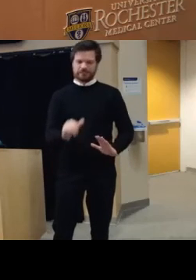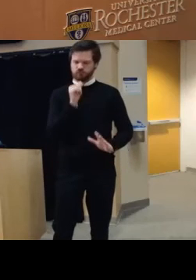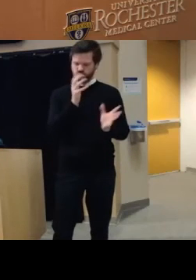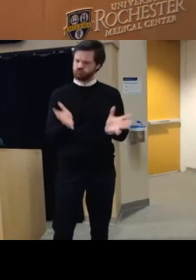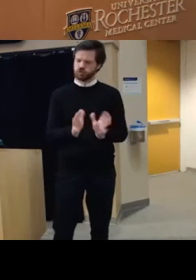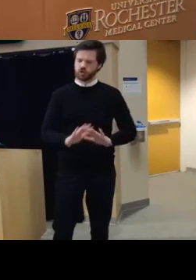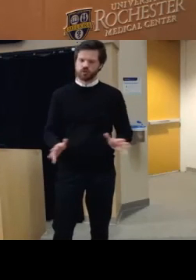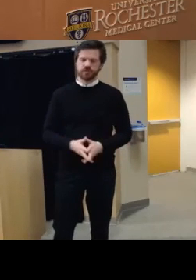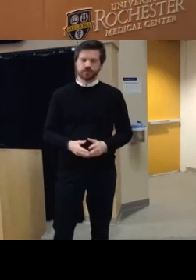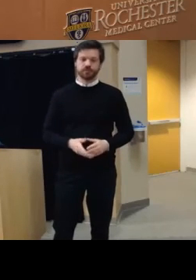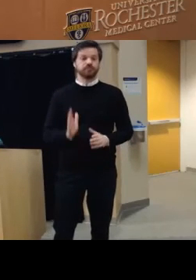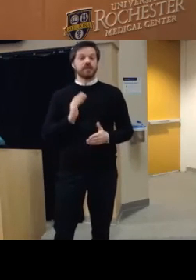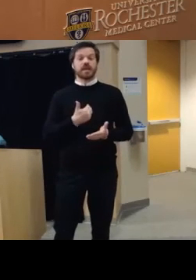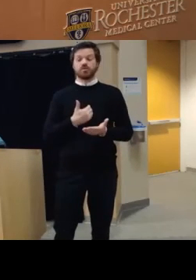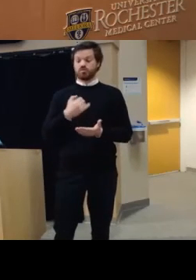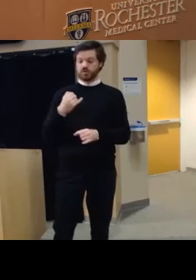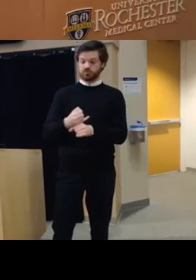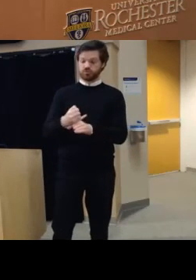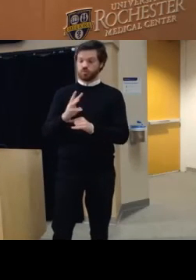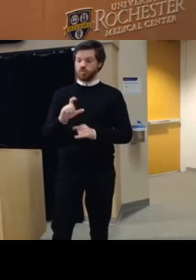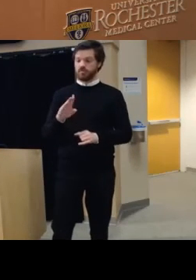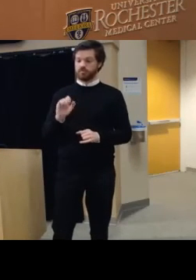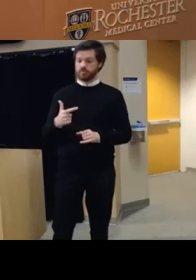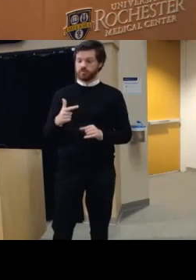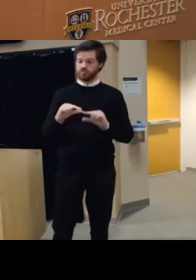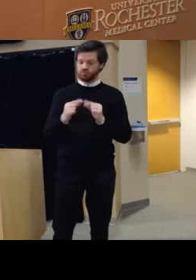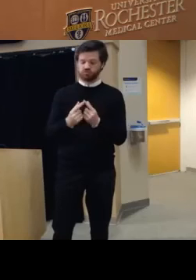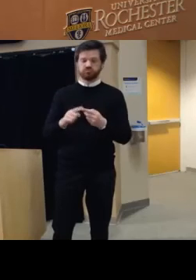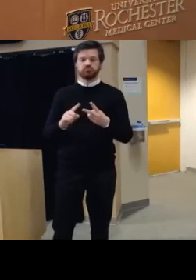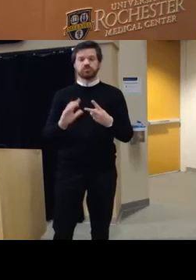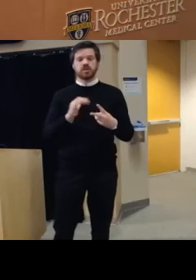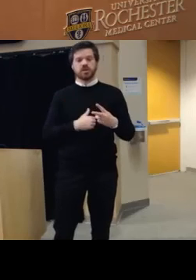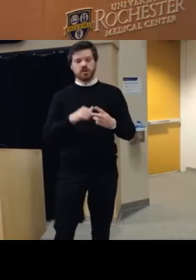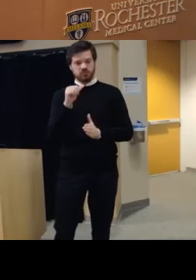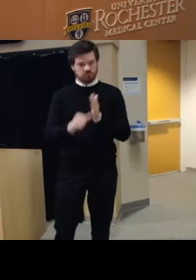part of our institutional well-being group and our peroperative interdisciplinary well-being